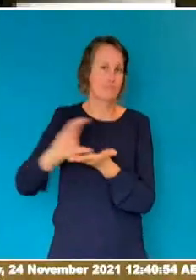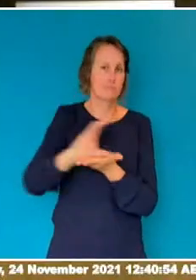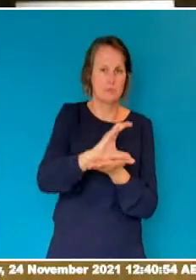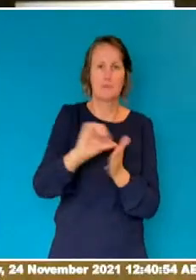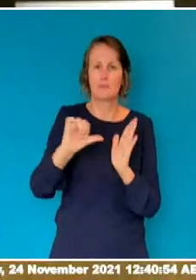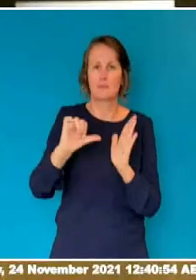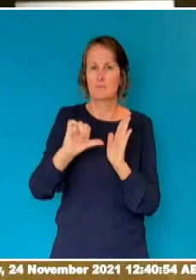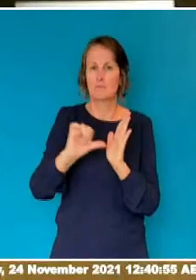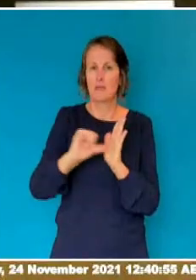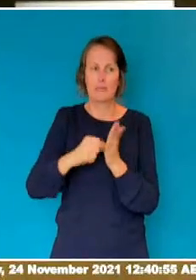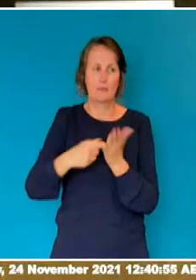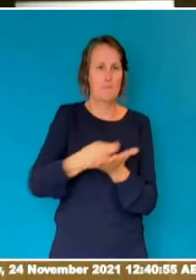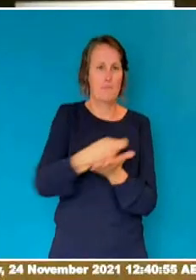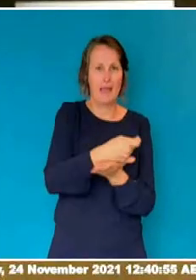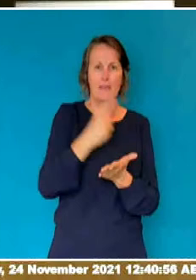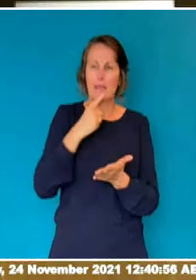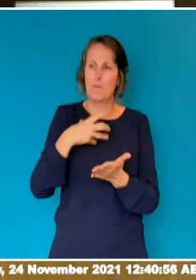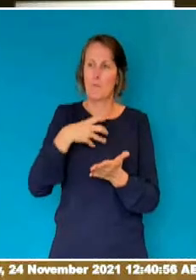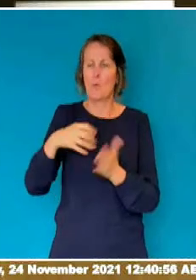those items --- larger items or ongoing items.